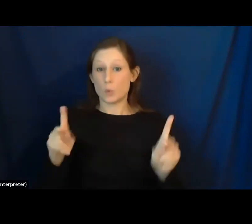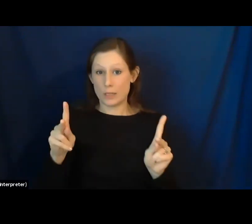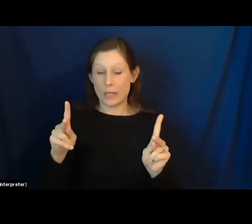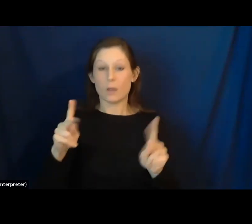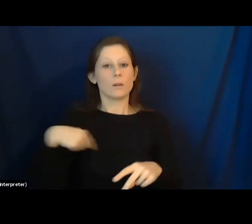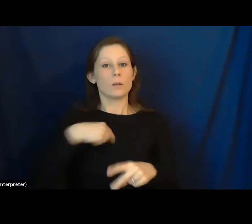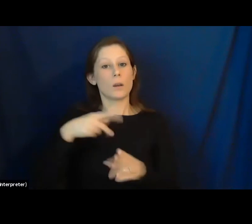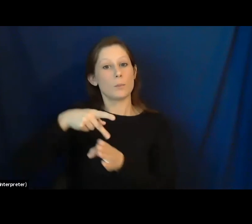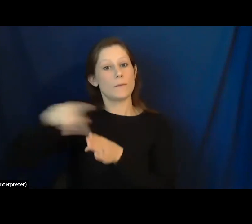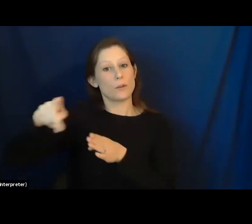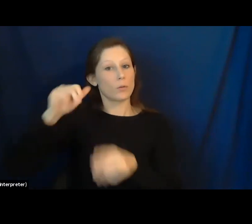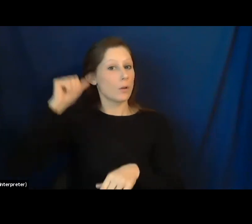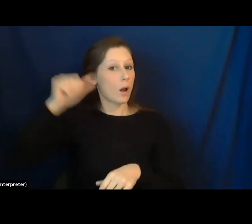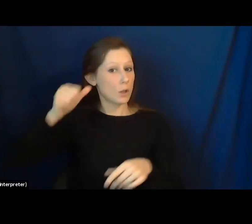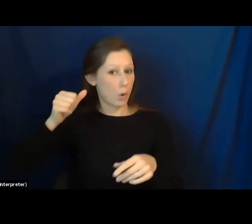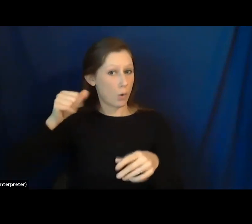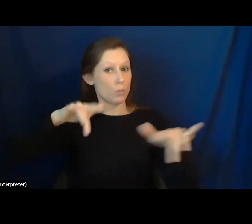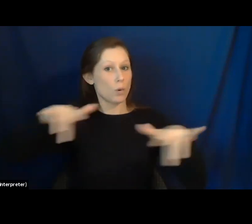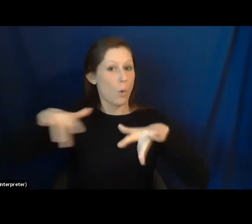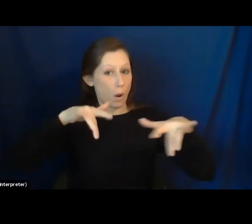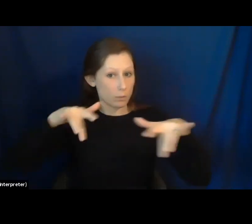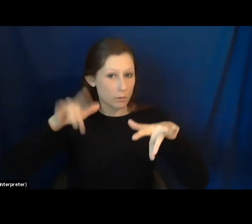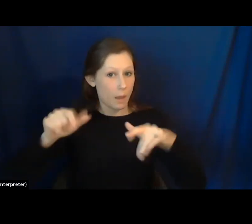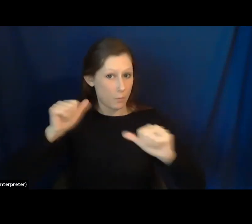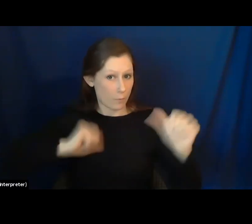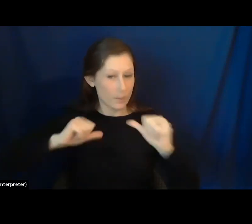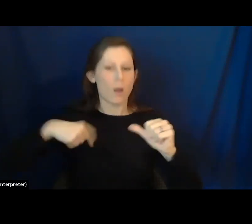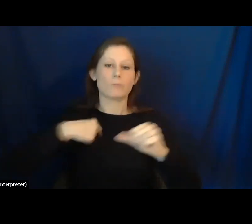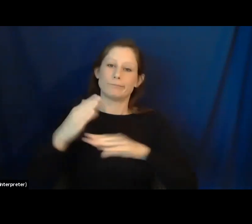of that performance and then we shared it online for audiences who actually joined us